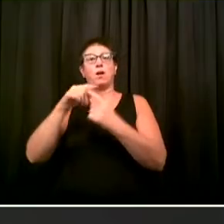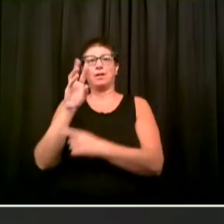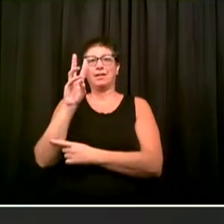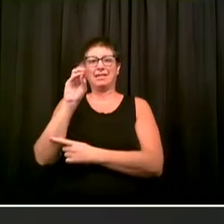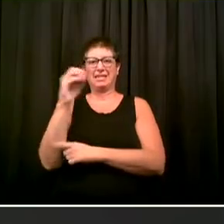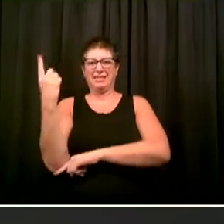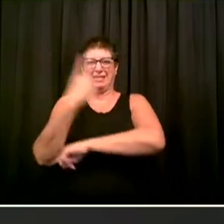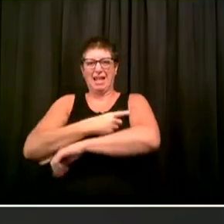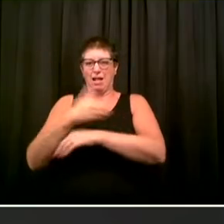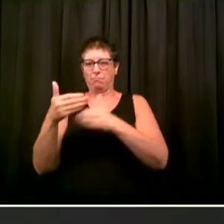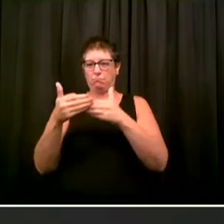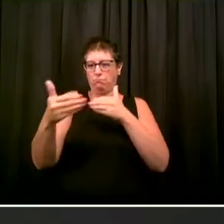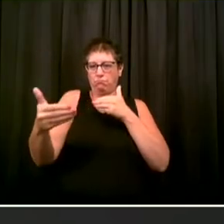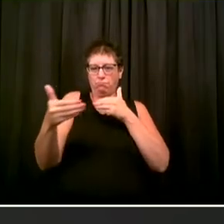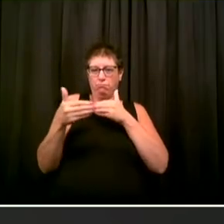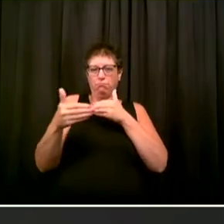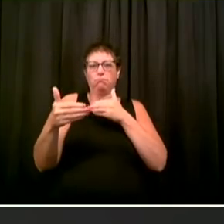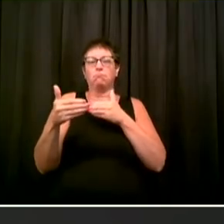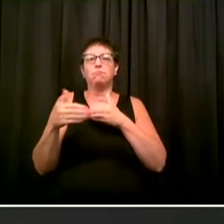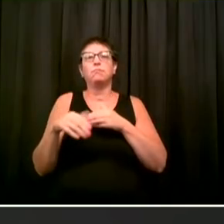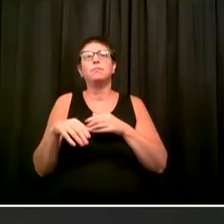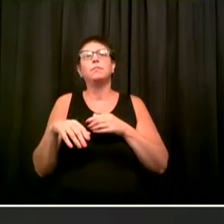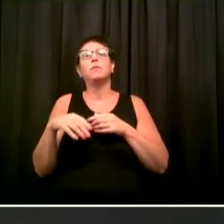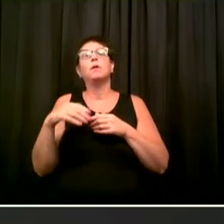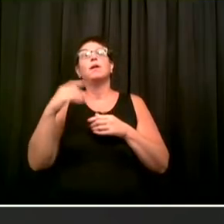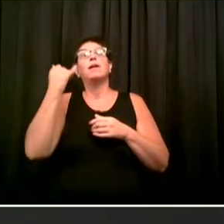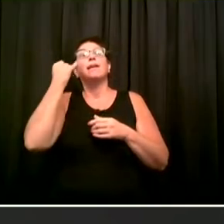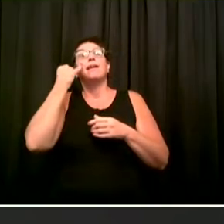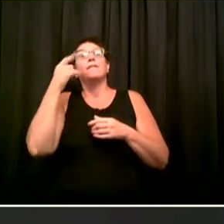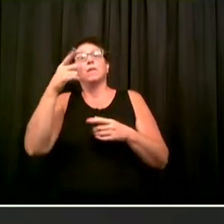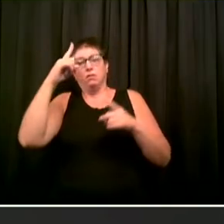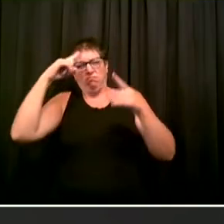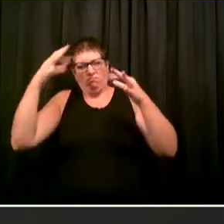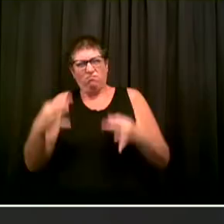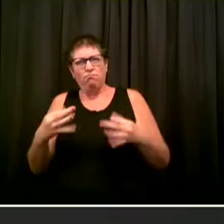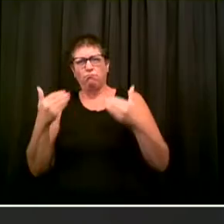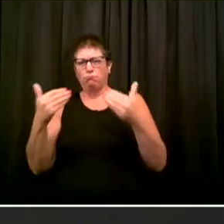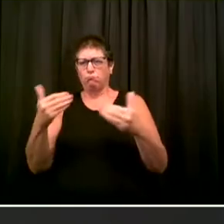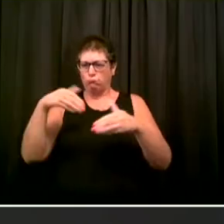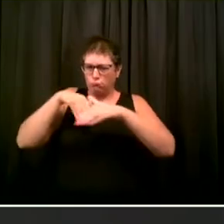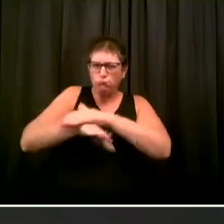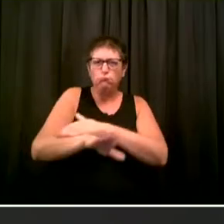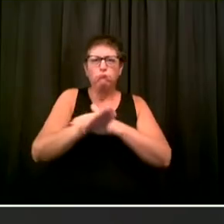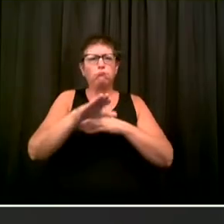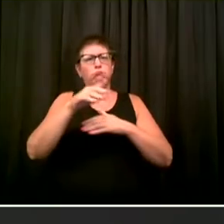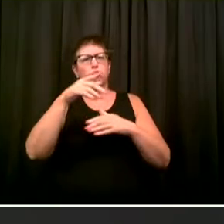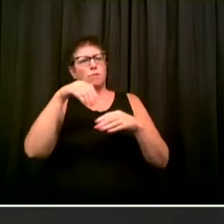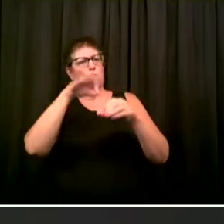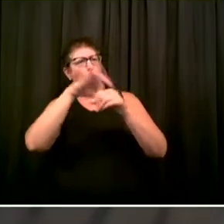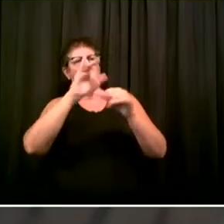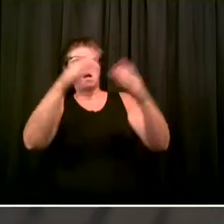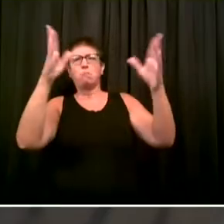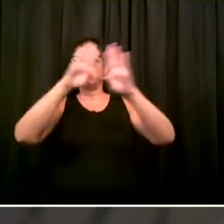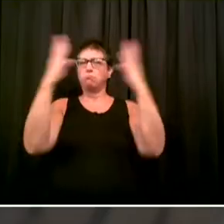THERE WILL ALSO BE EARLY VOTING STARTING OCTOBERH